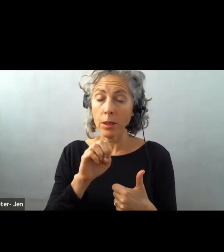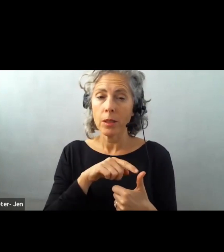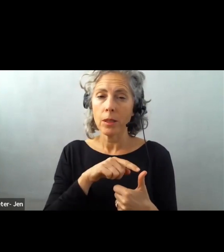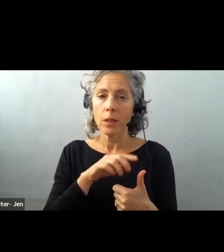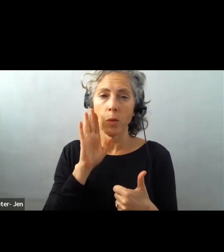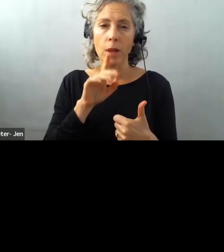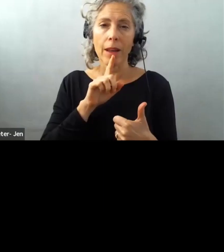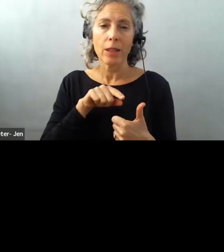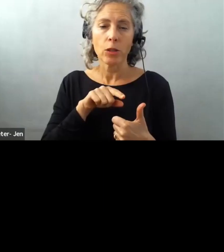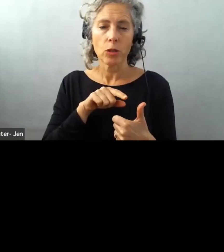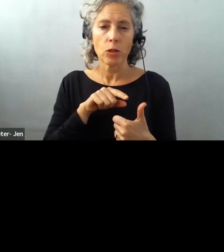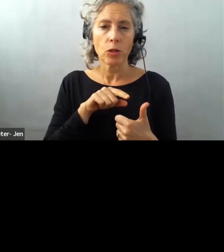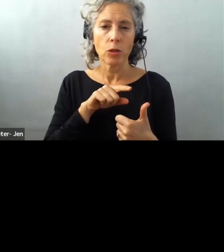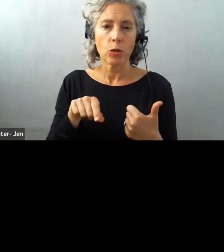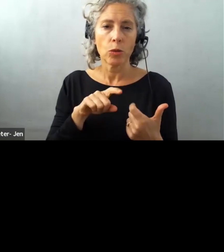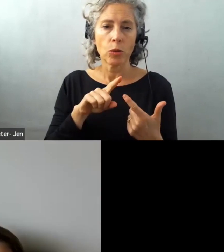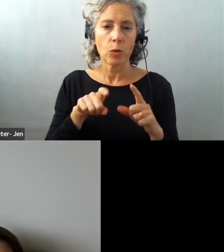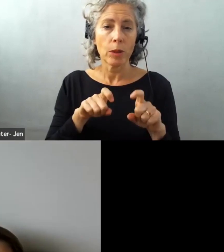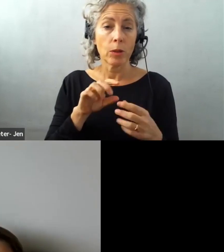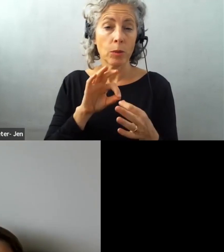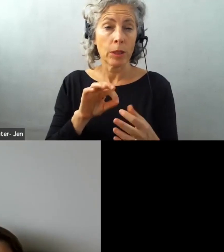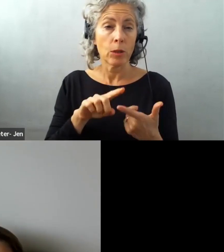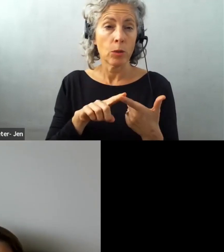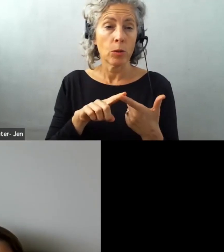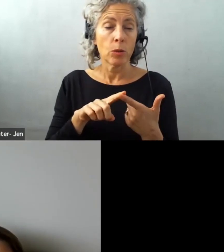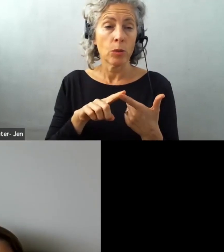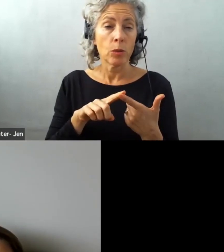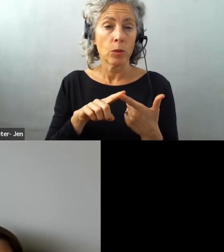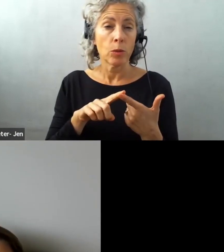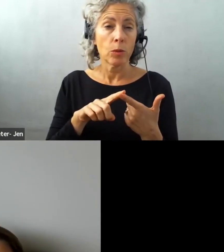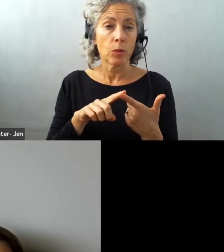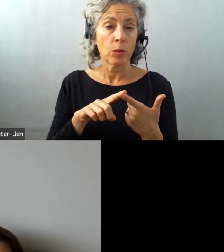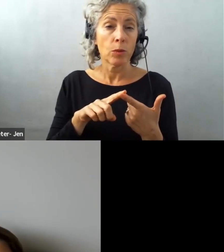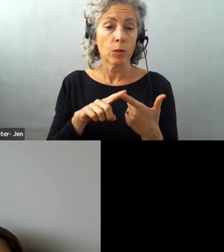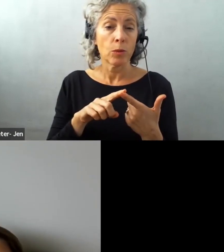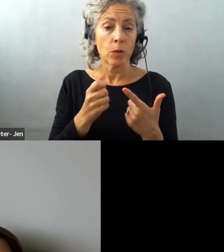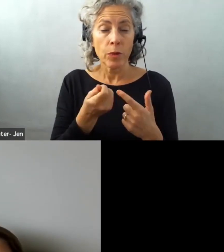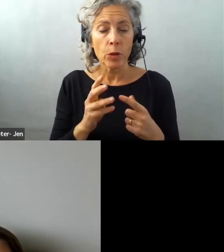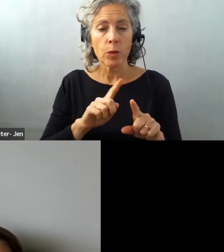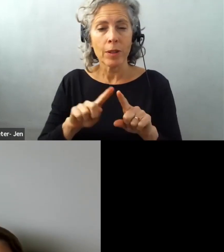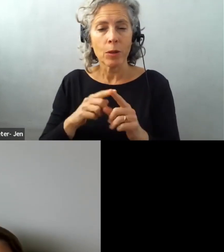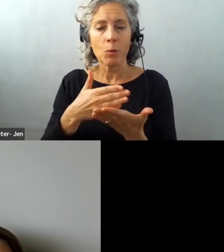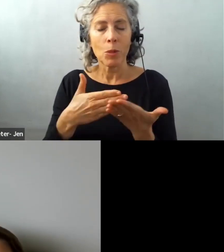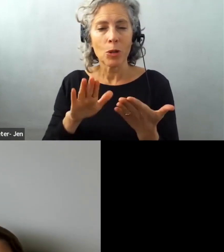answering questions about a couple aspects in her life in